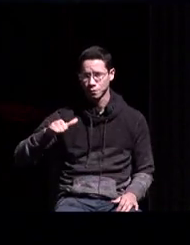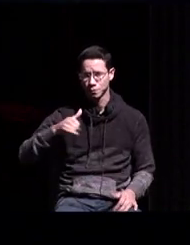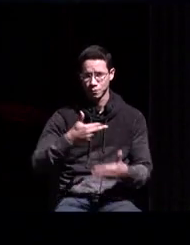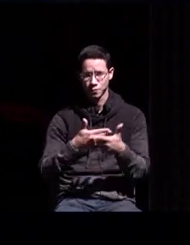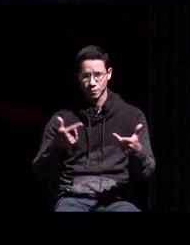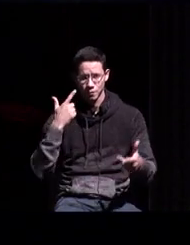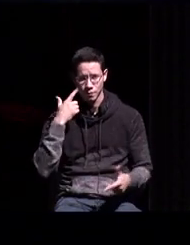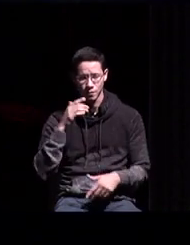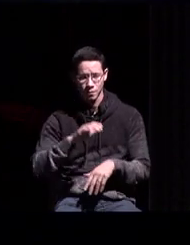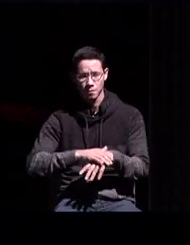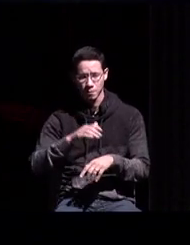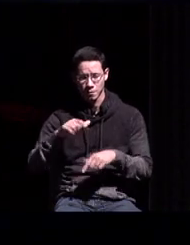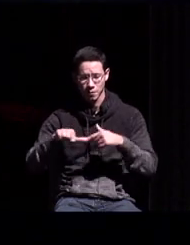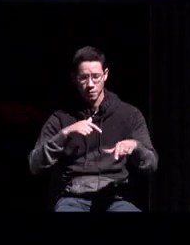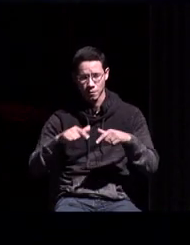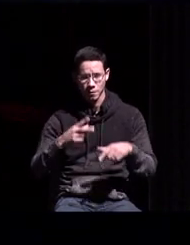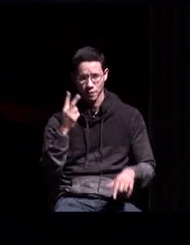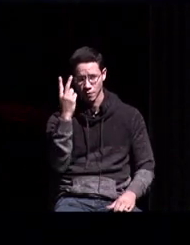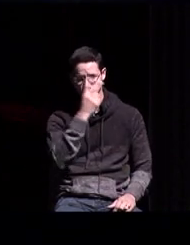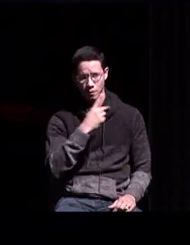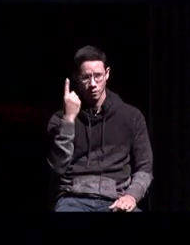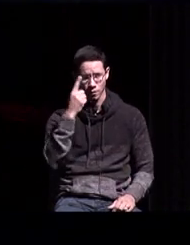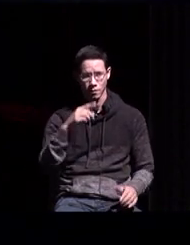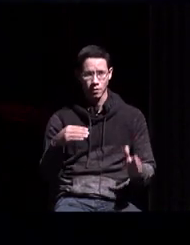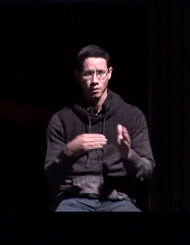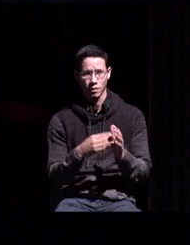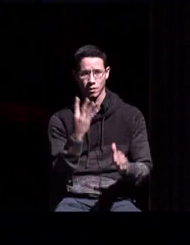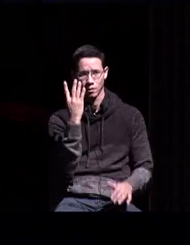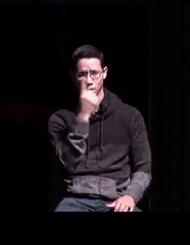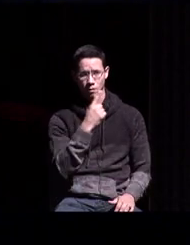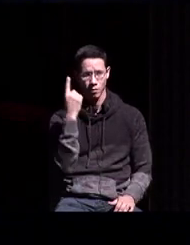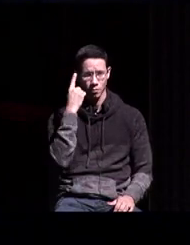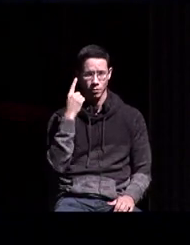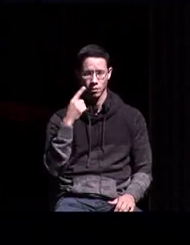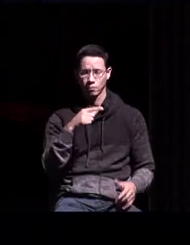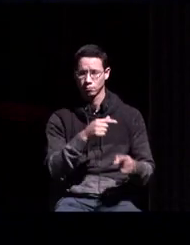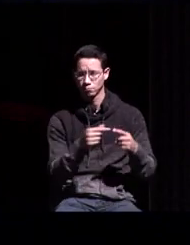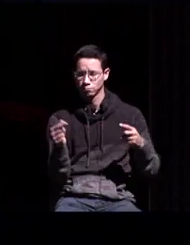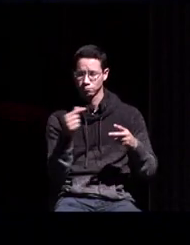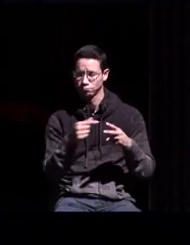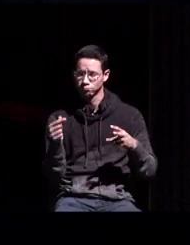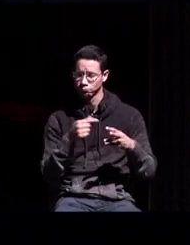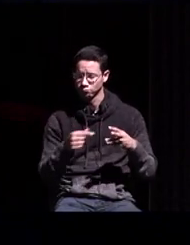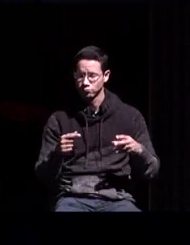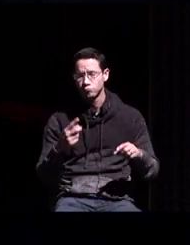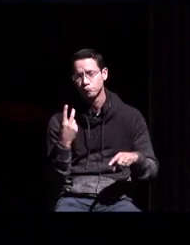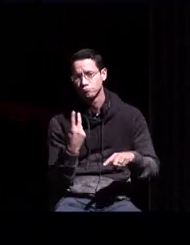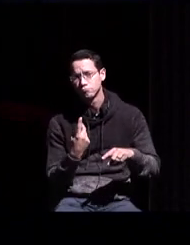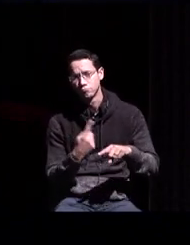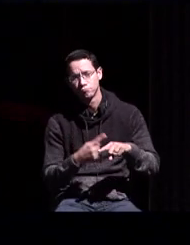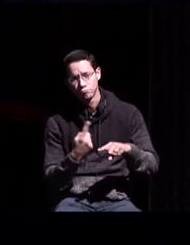work between 21 and 40 hours per week. This is so because work in air transportation